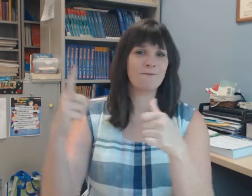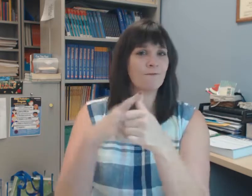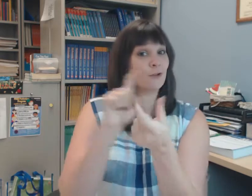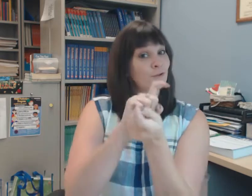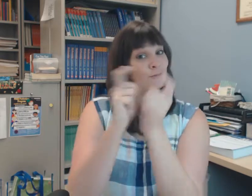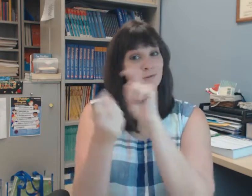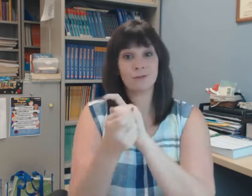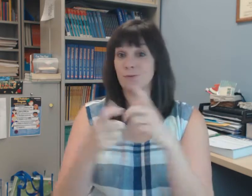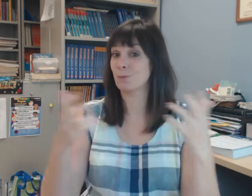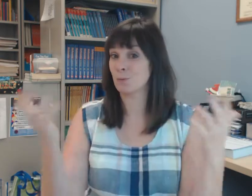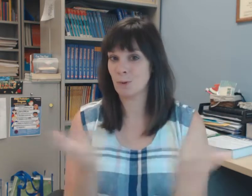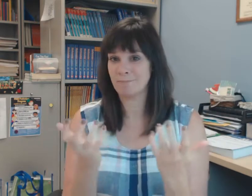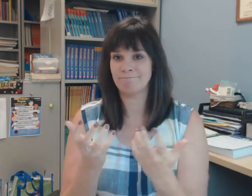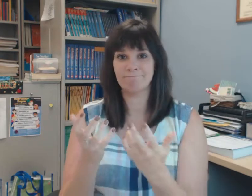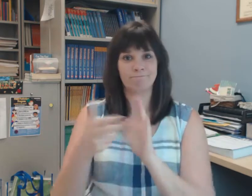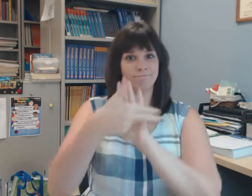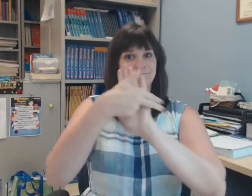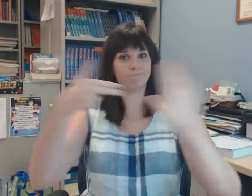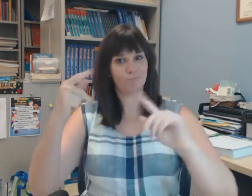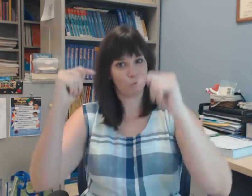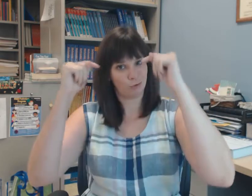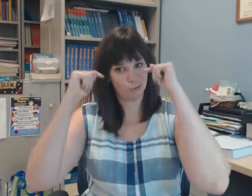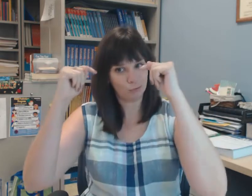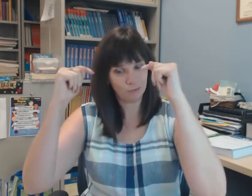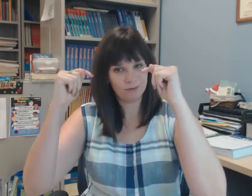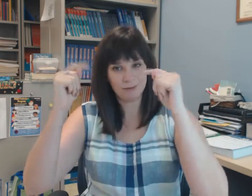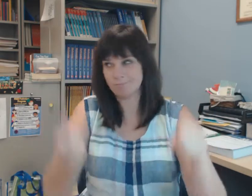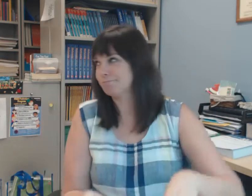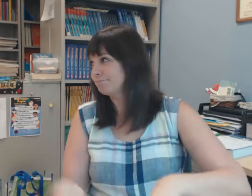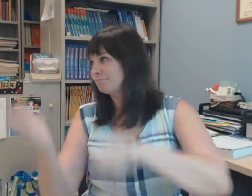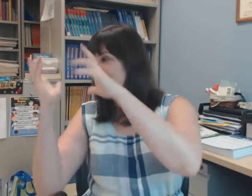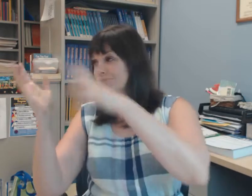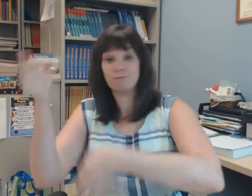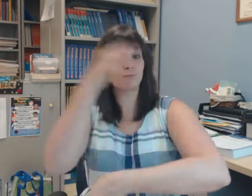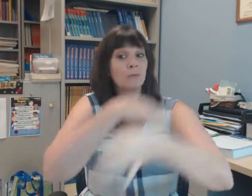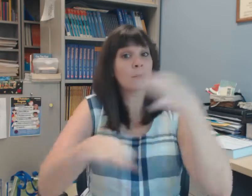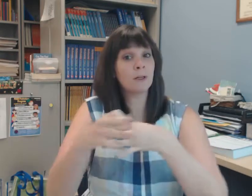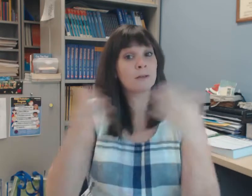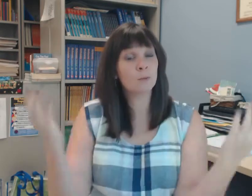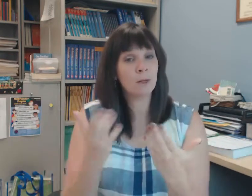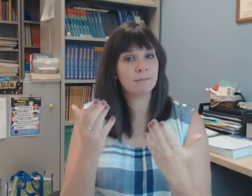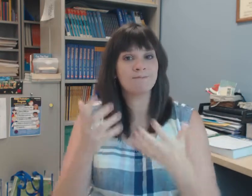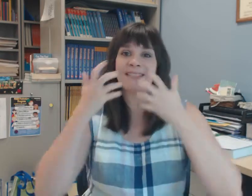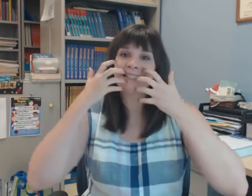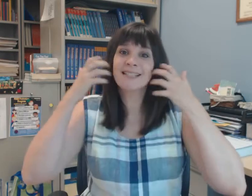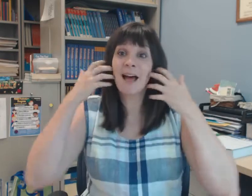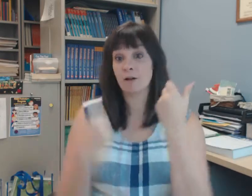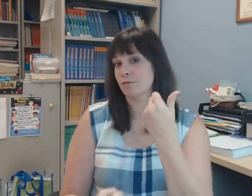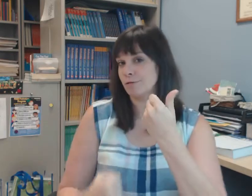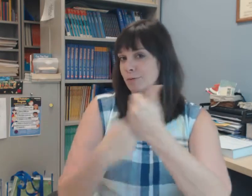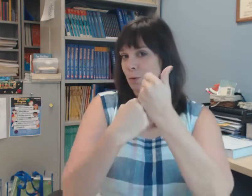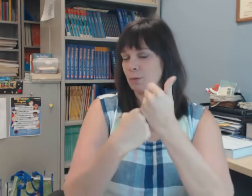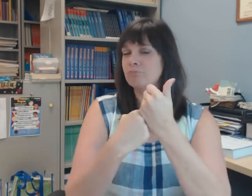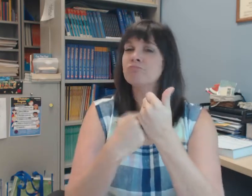The first change is the name "tutoring" is gone, replaced with "Tiger Support."